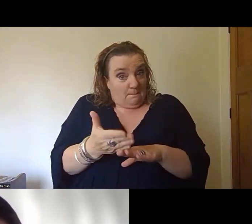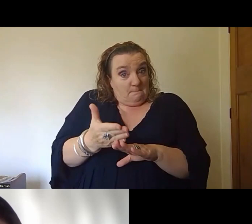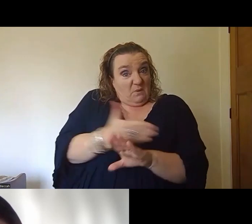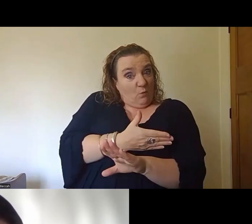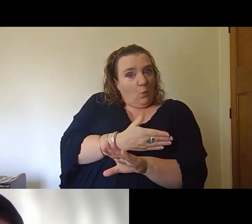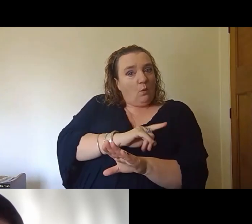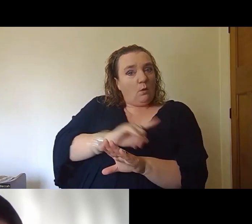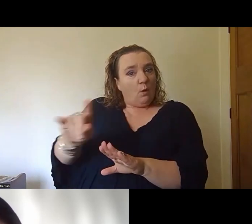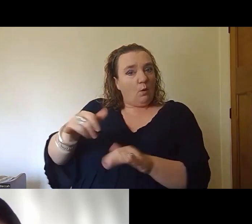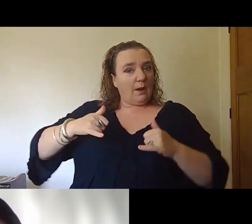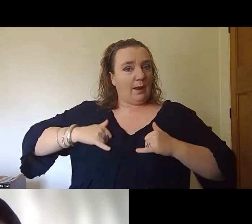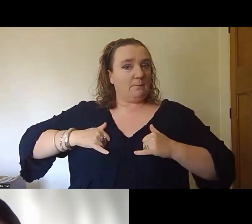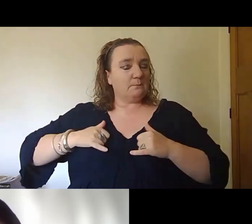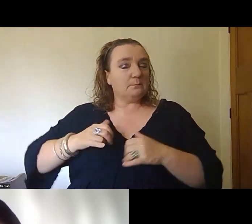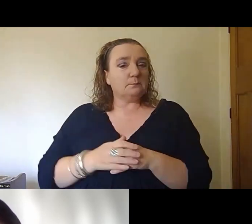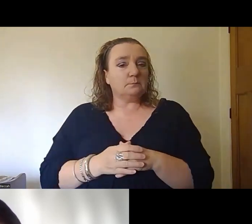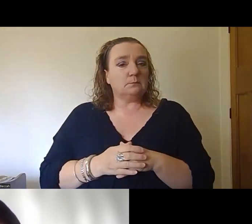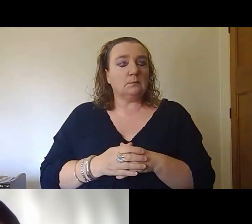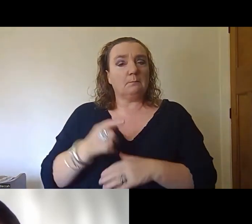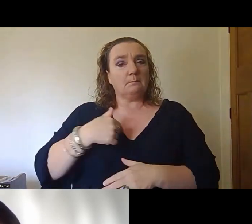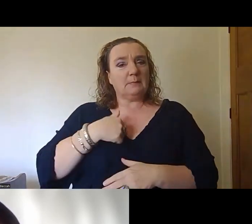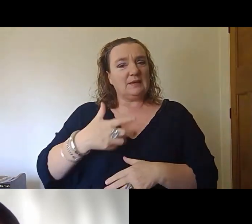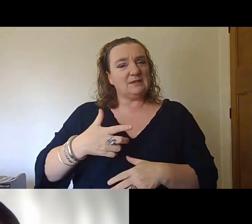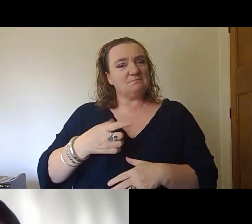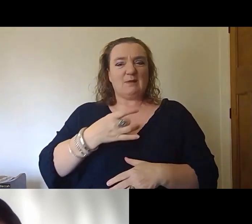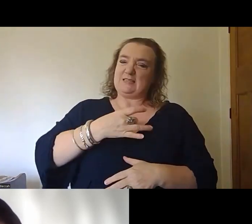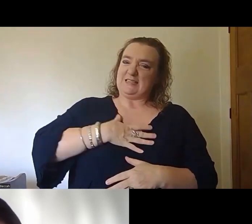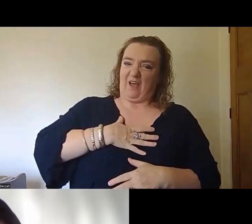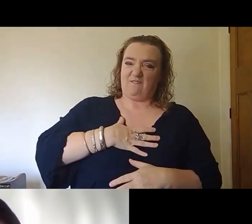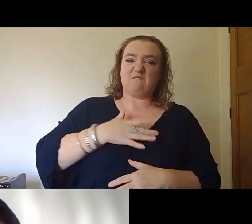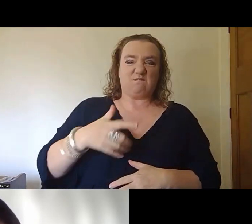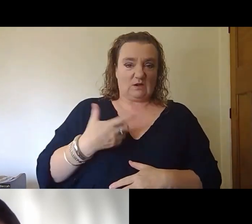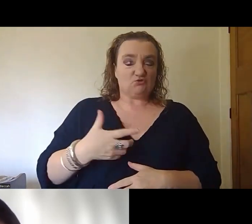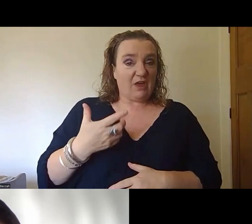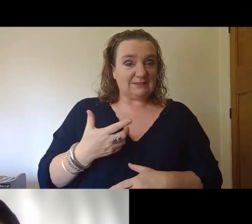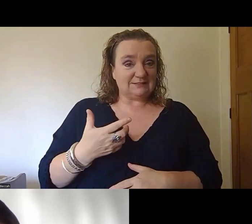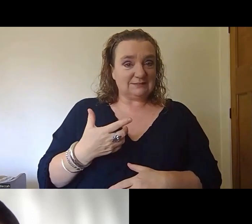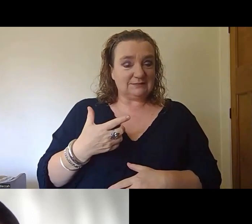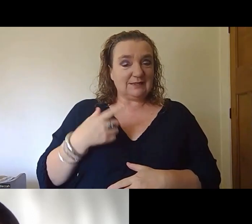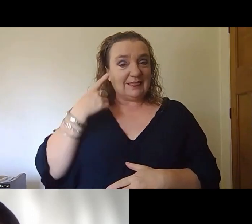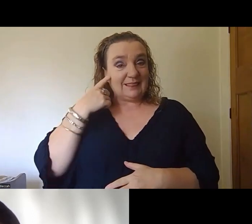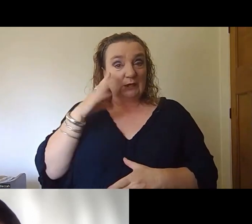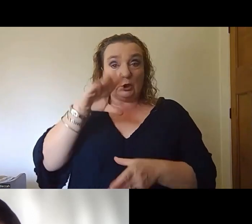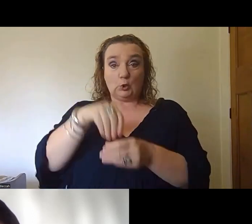that I get frustrated with, because sometimes people think inclusion is what happens on the spoor,